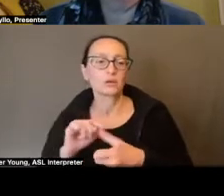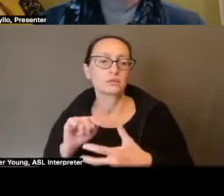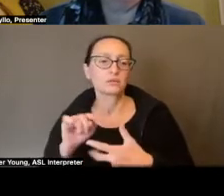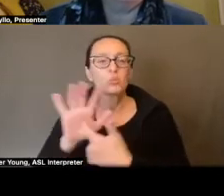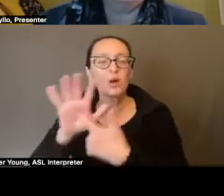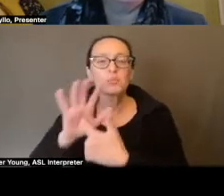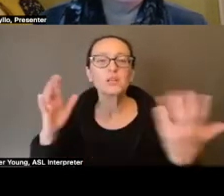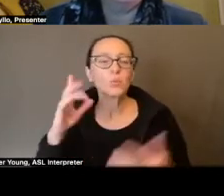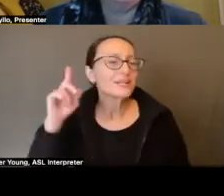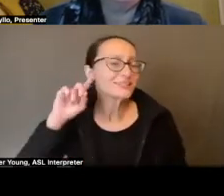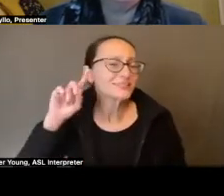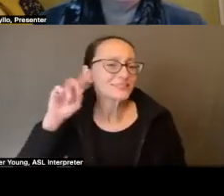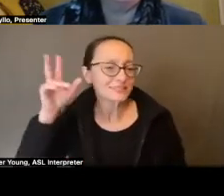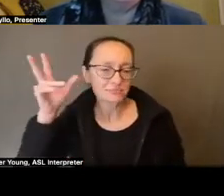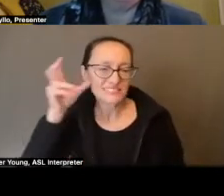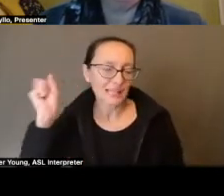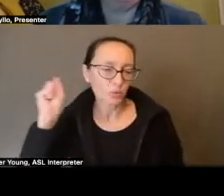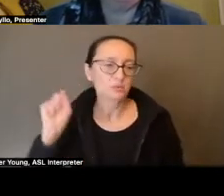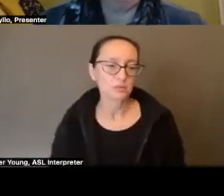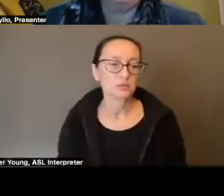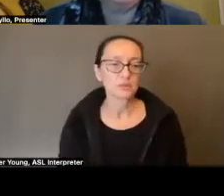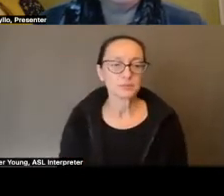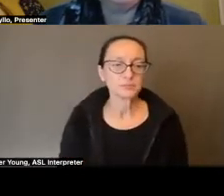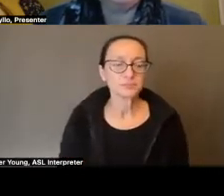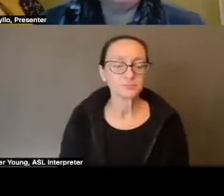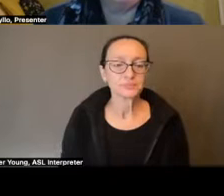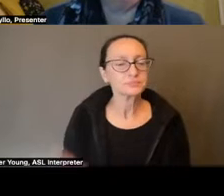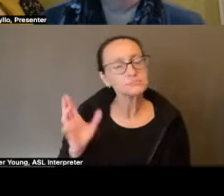So, it is a very finite system. So .